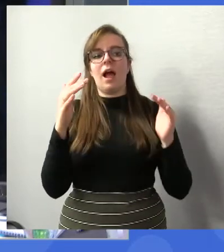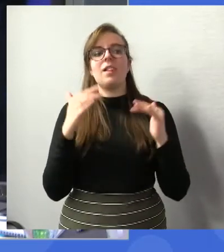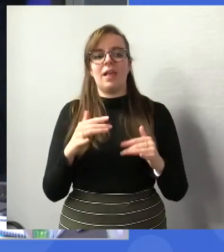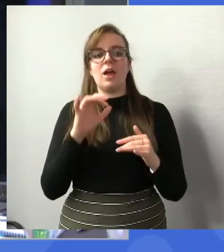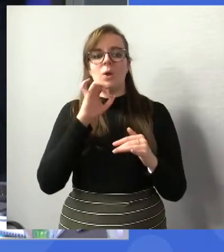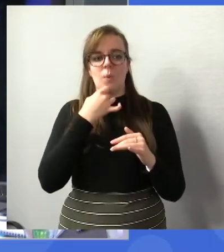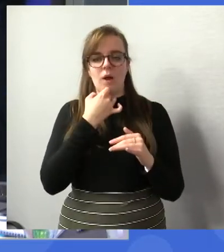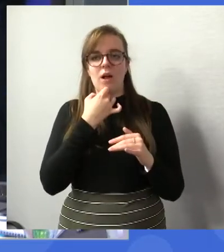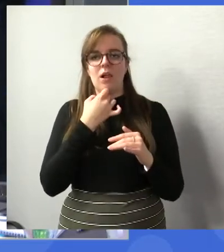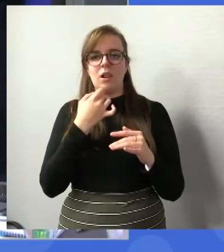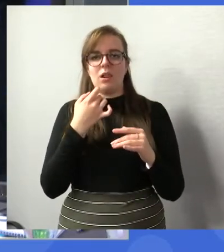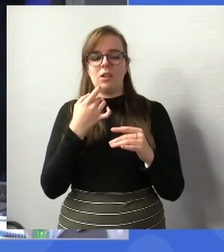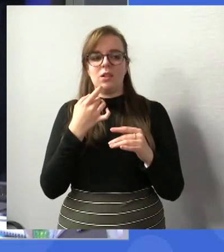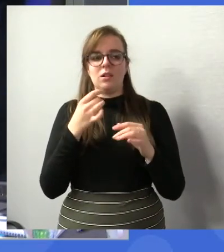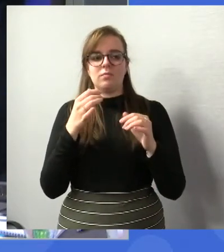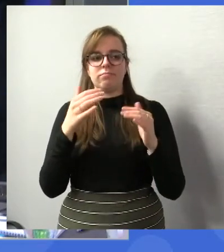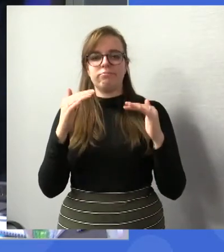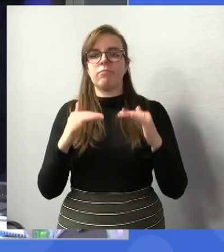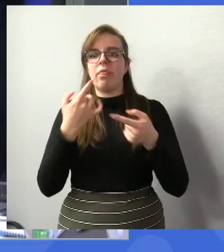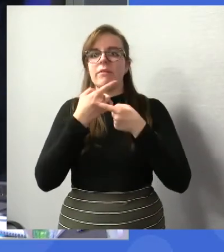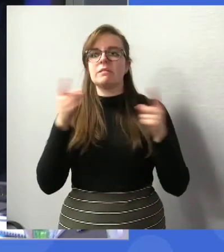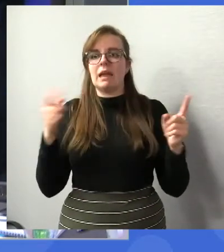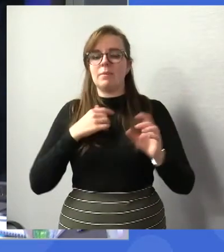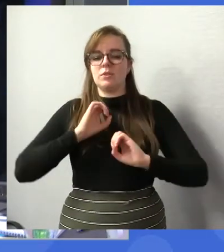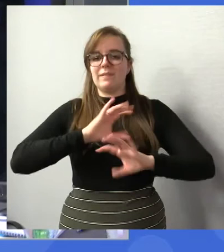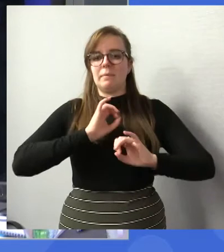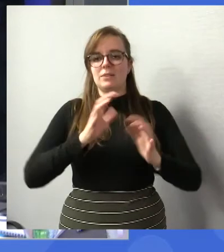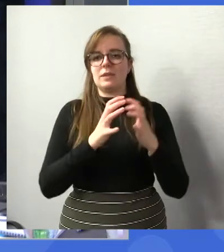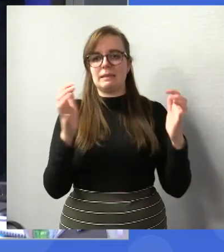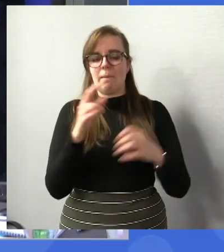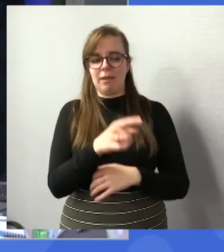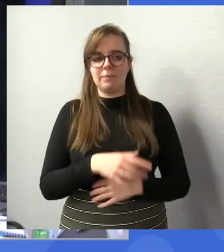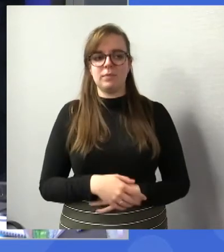that need to go back to the assembly or have been requested so you will find on